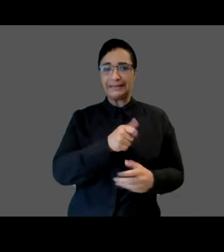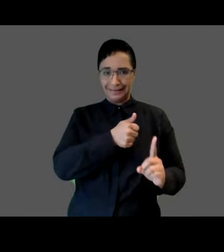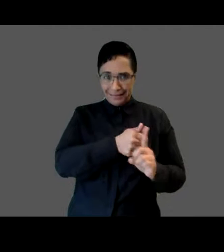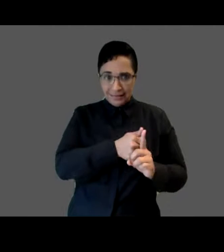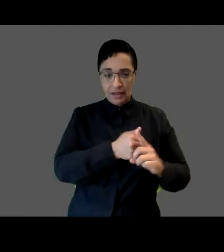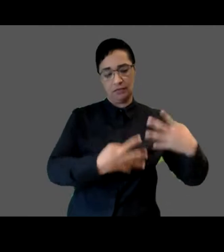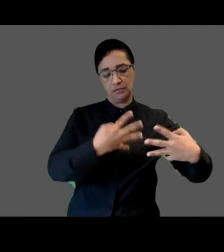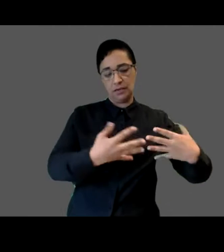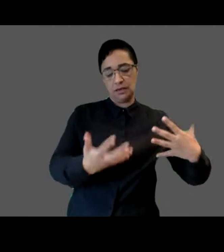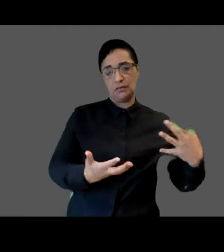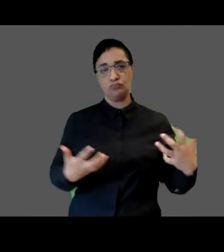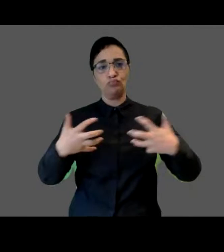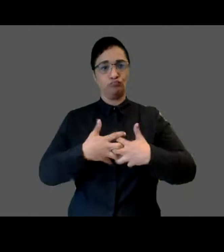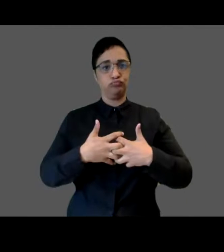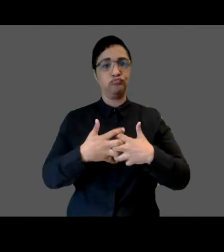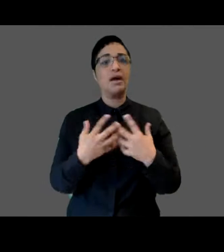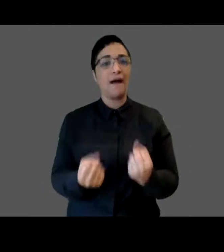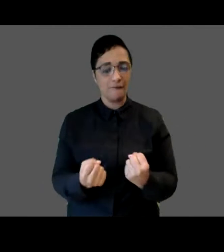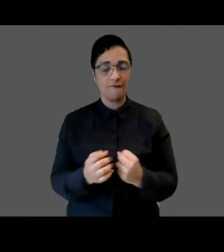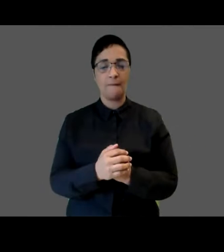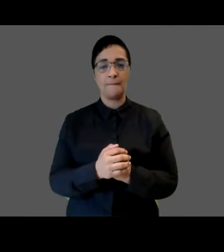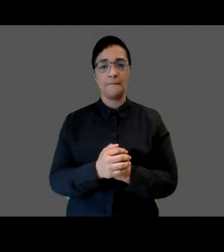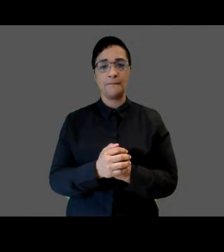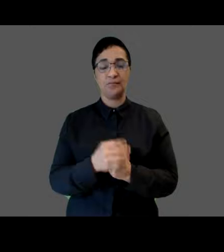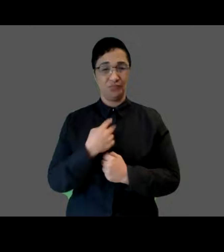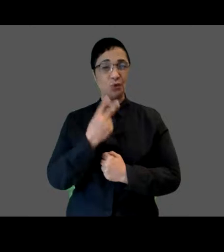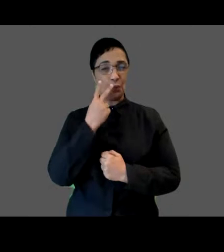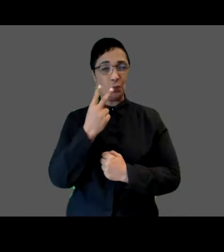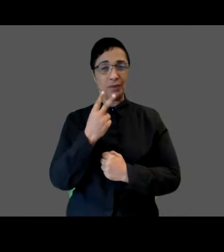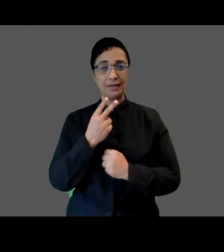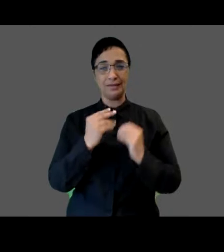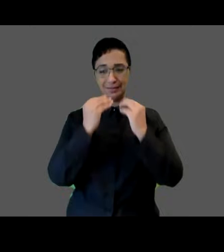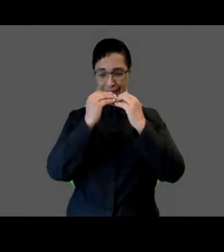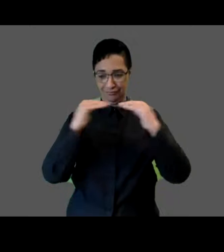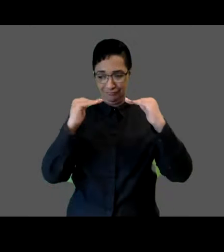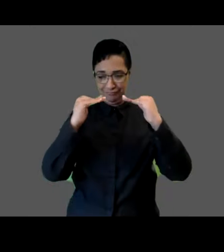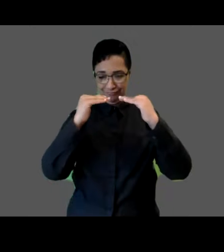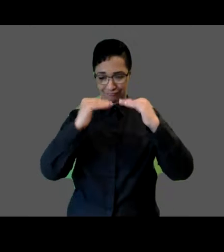clear and it's coming from bottom to top when we talk to different OPDs around the world,